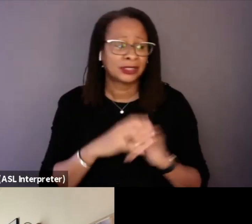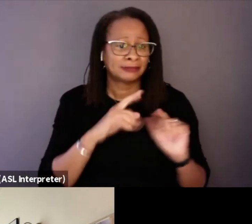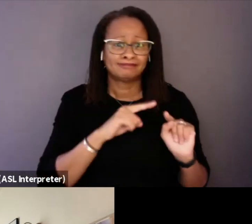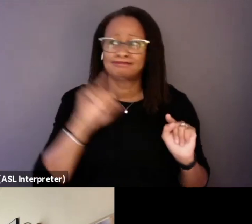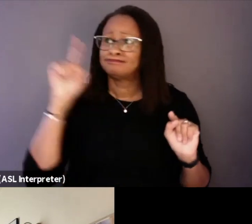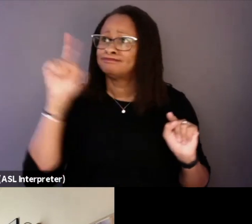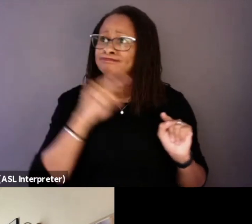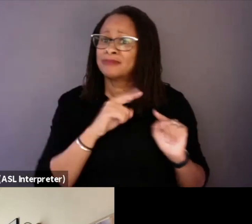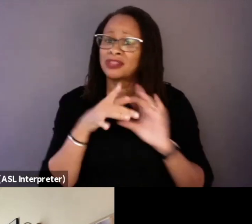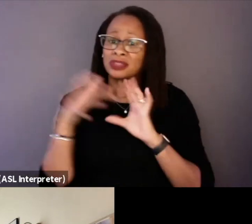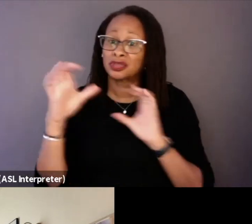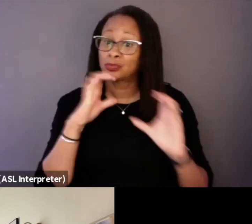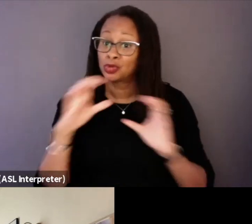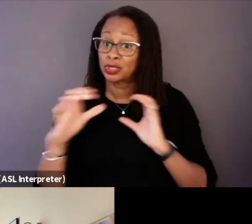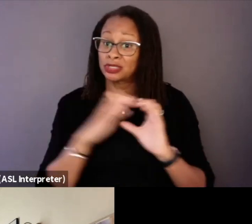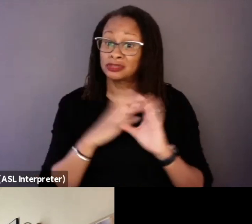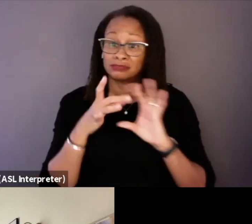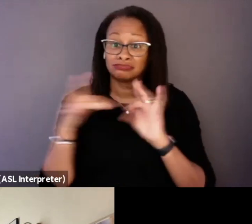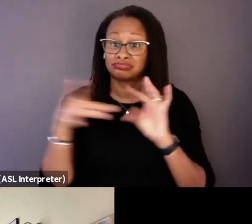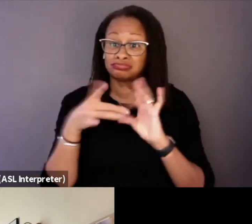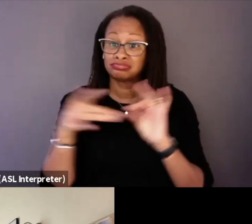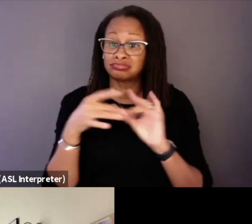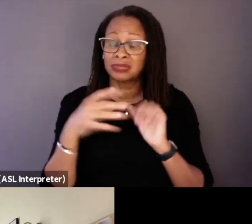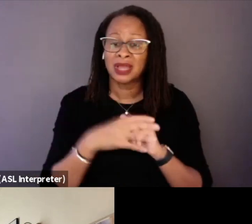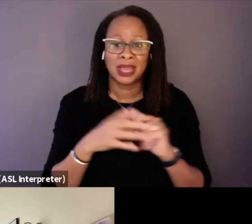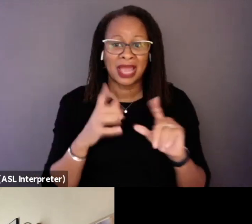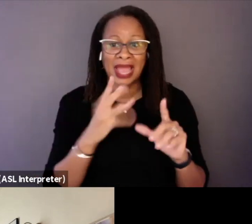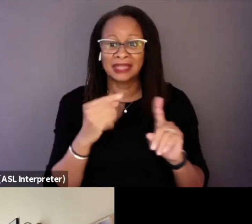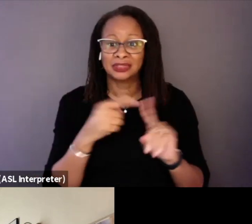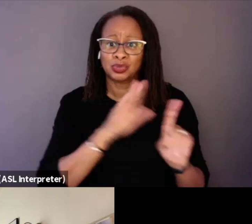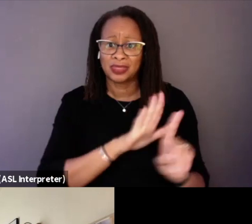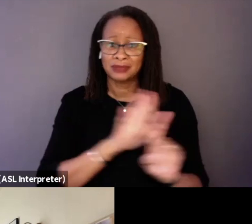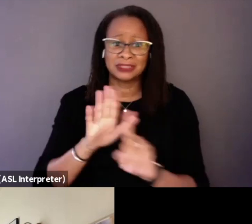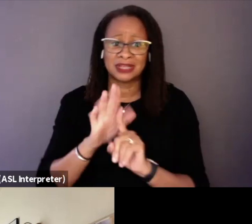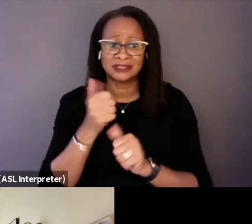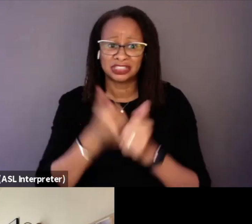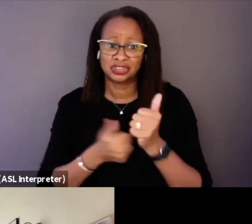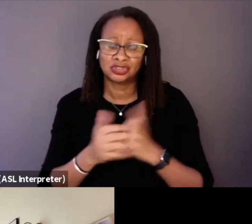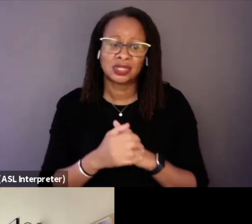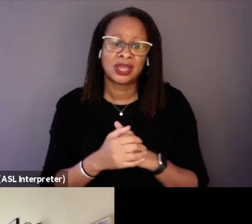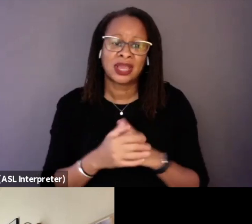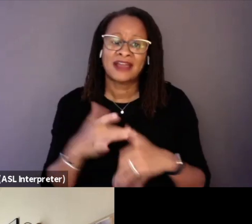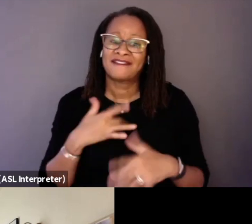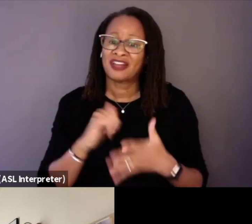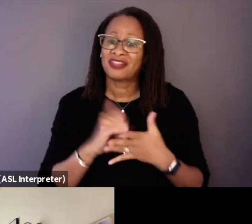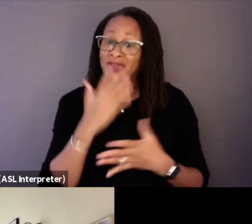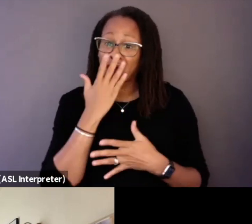to themselves too. So I felt like that color was very distracting